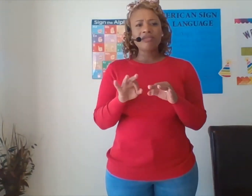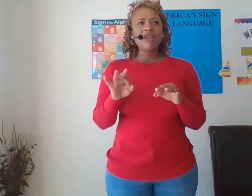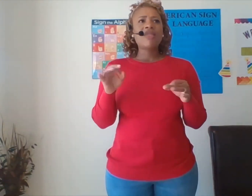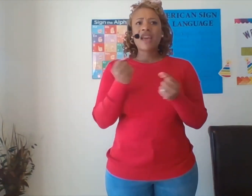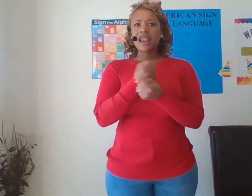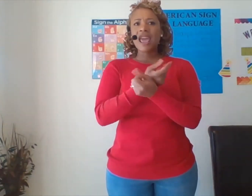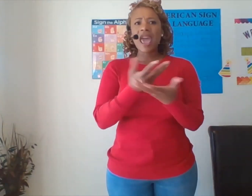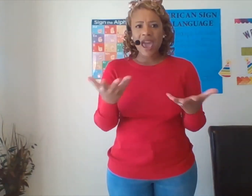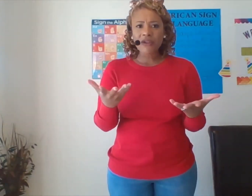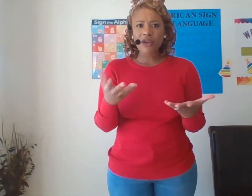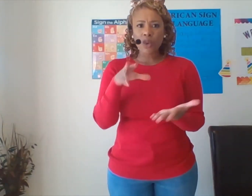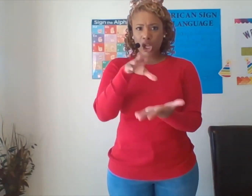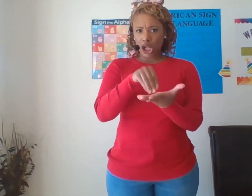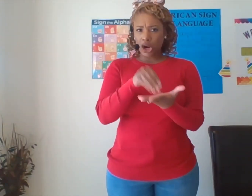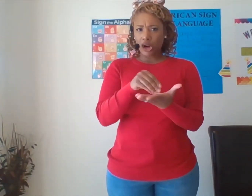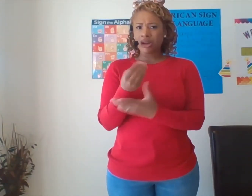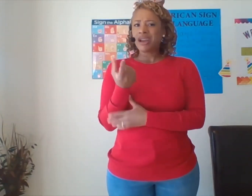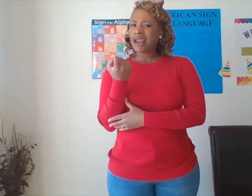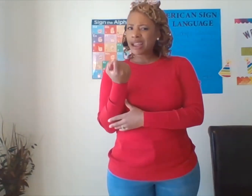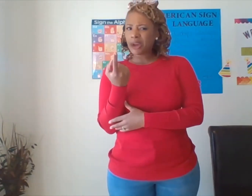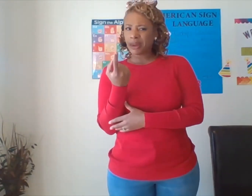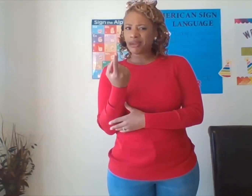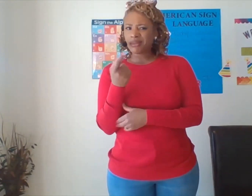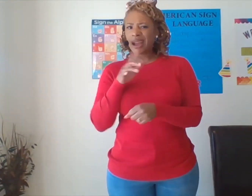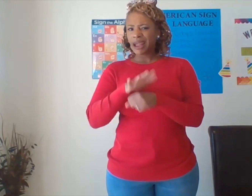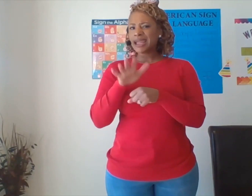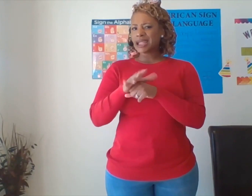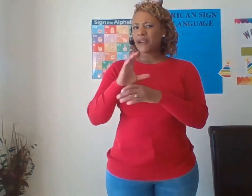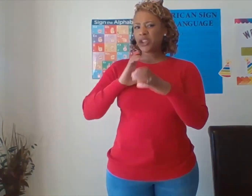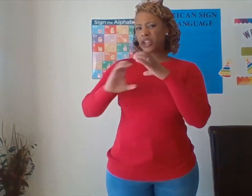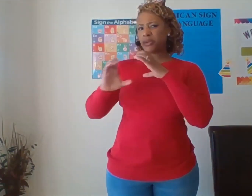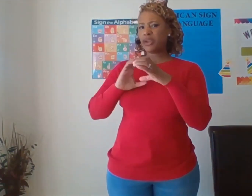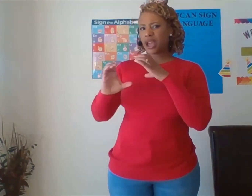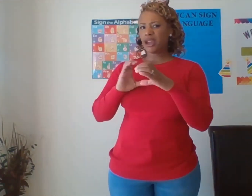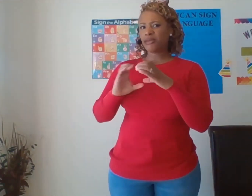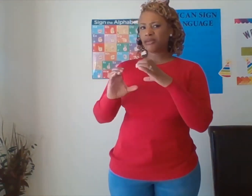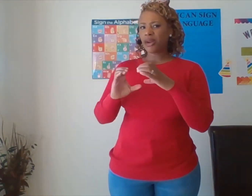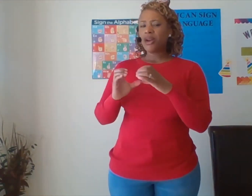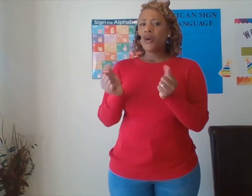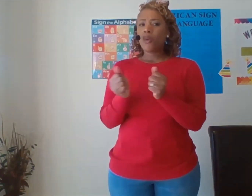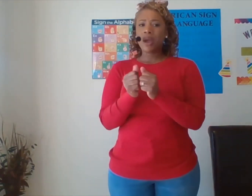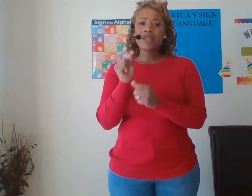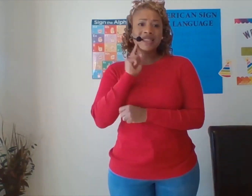that everyone learned a little bit at least enough to communicate with a deaf